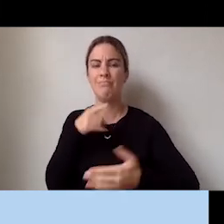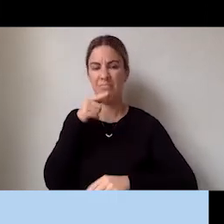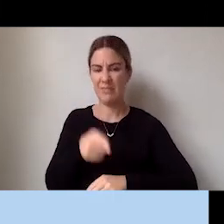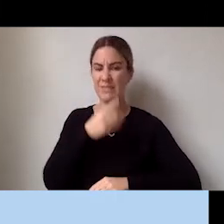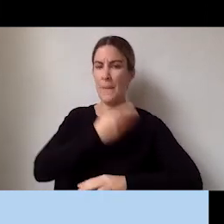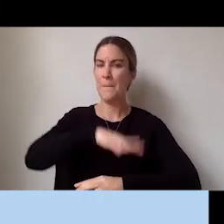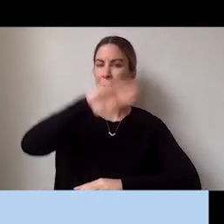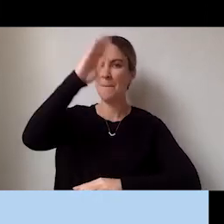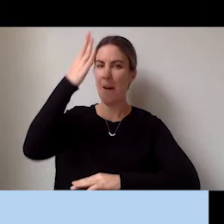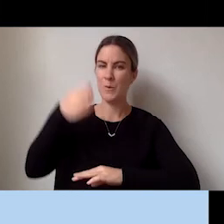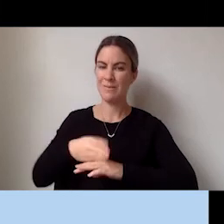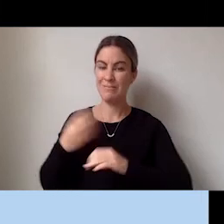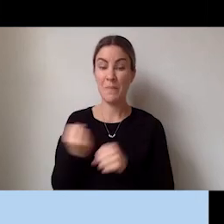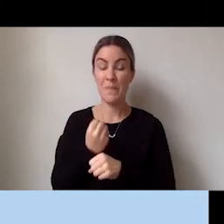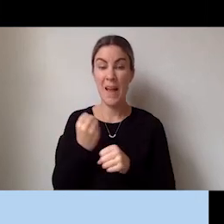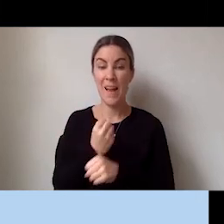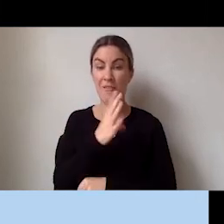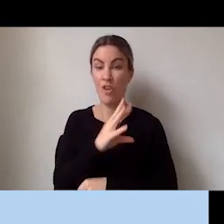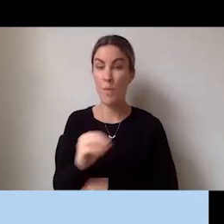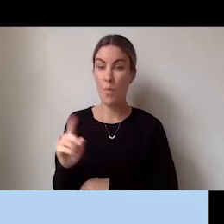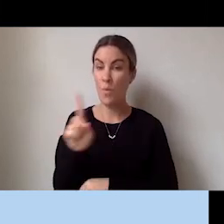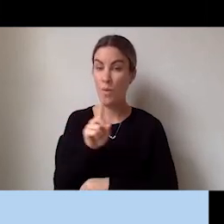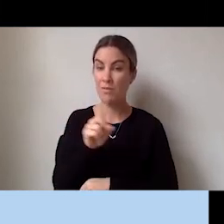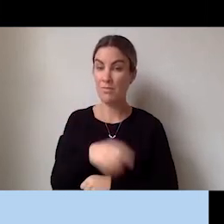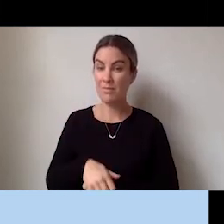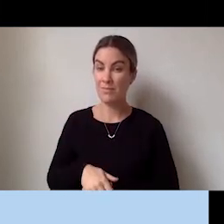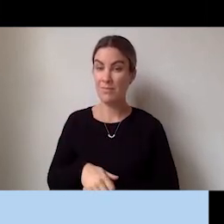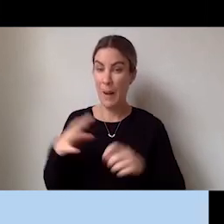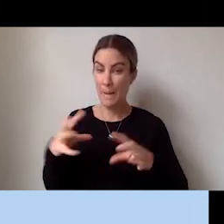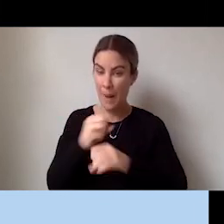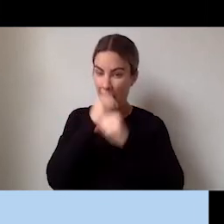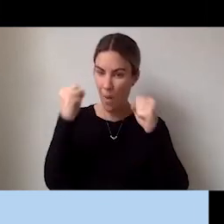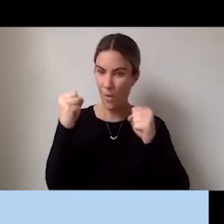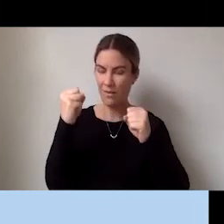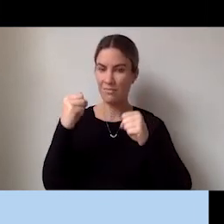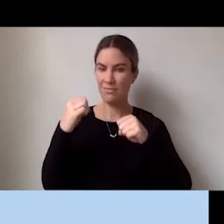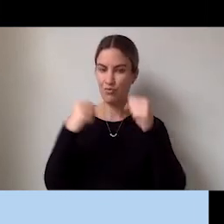is made of power and power structures and I think it's, the